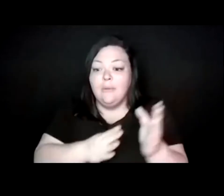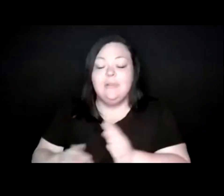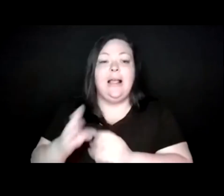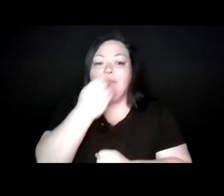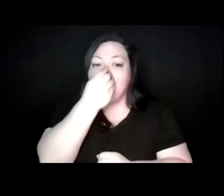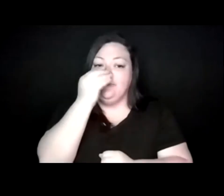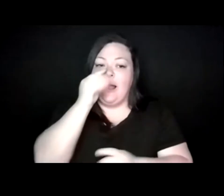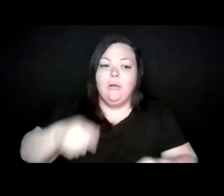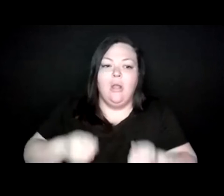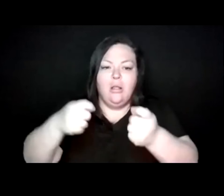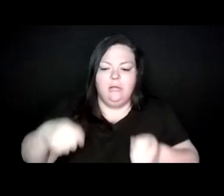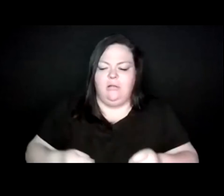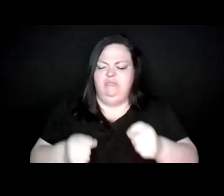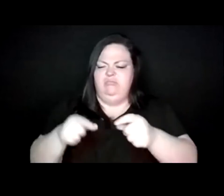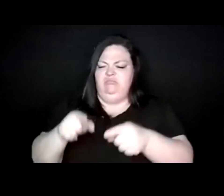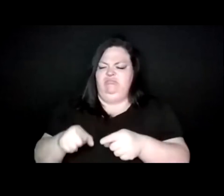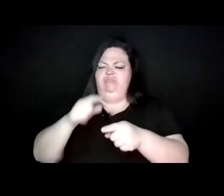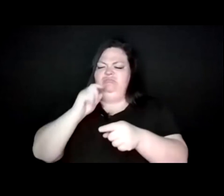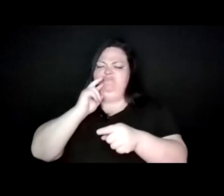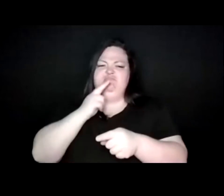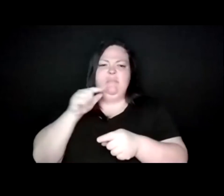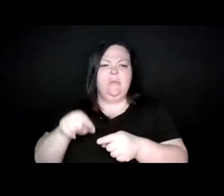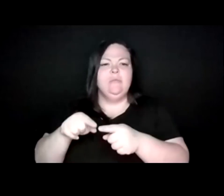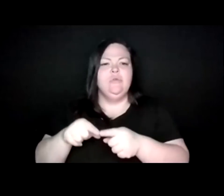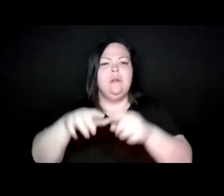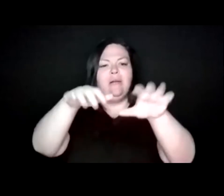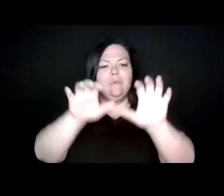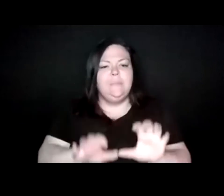digging for turnips. Plant berry bushes / and up came honeysuckle./